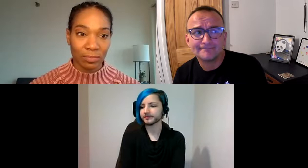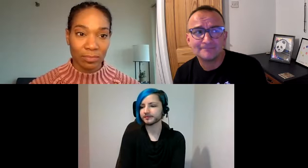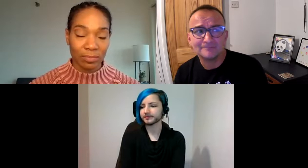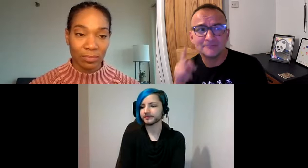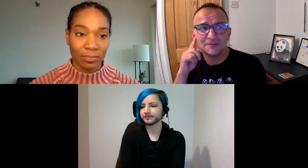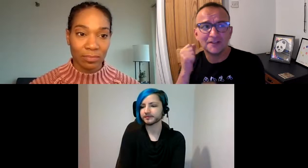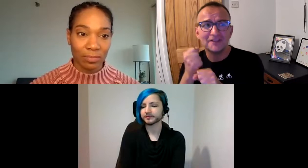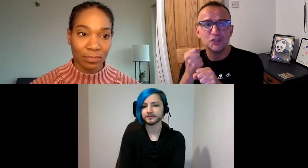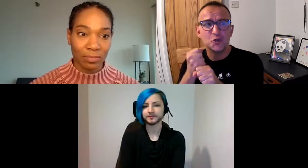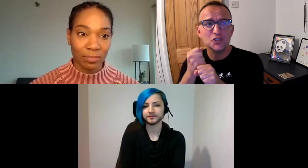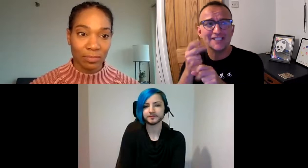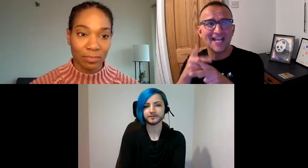Come on.